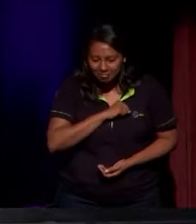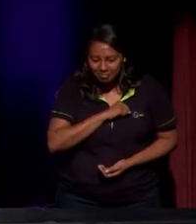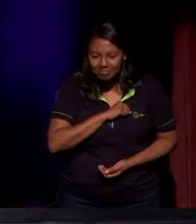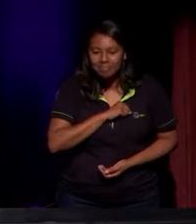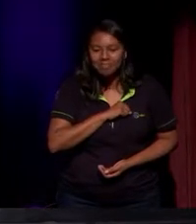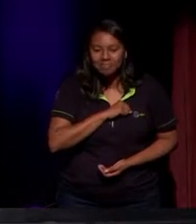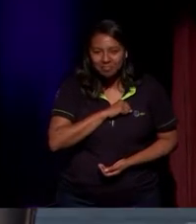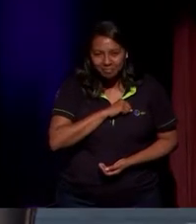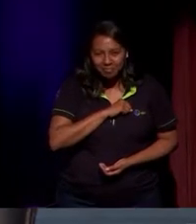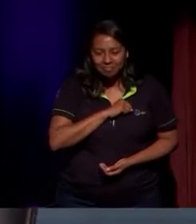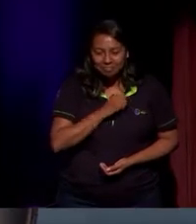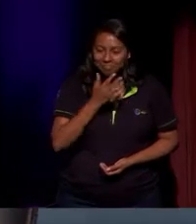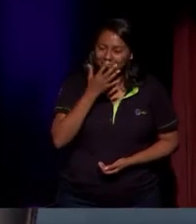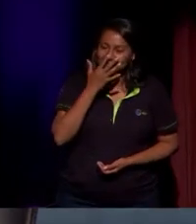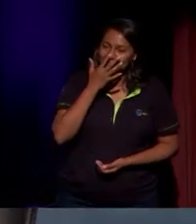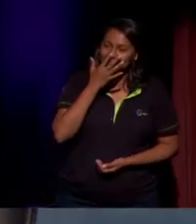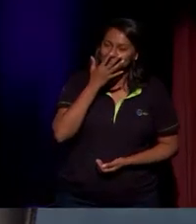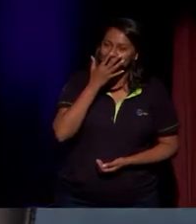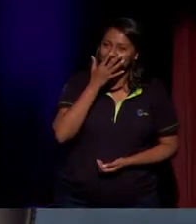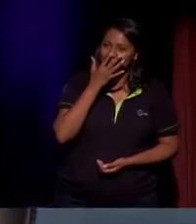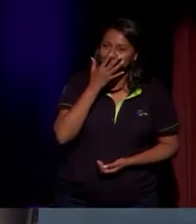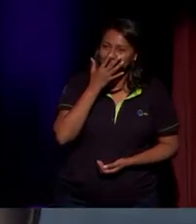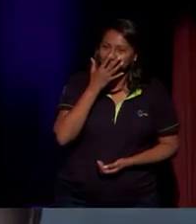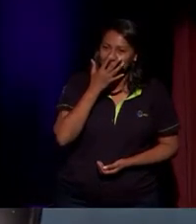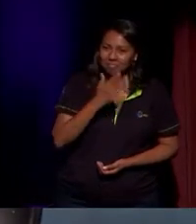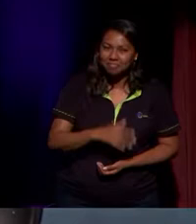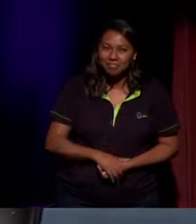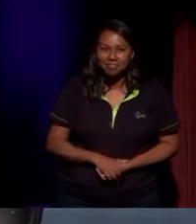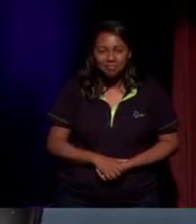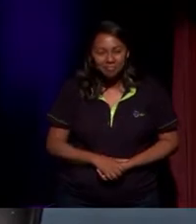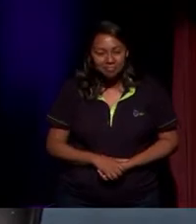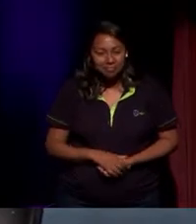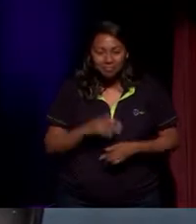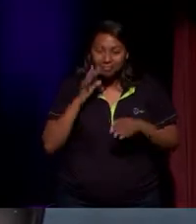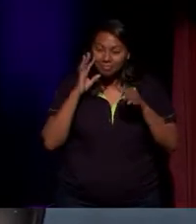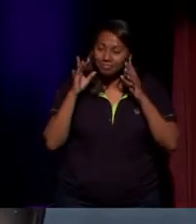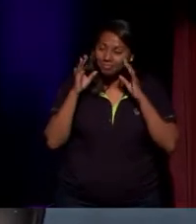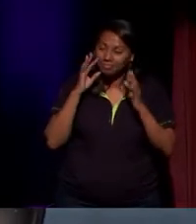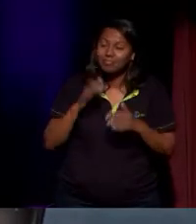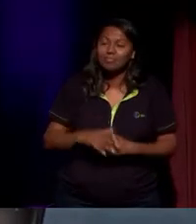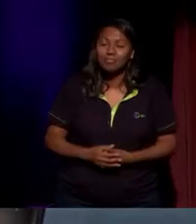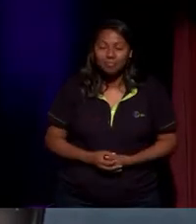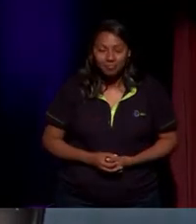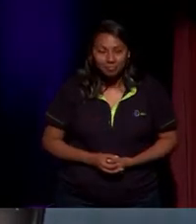we took time to catch our breath, but let's go.